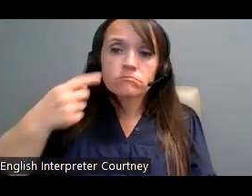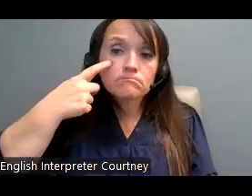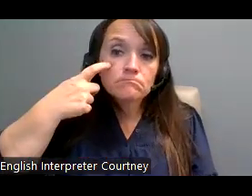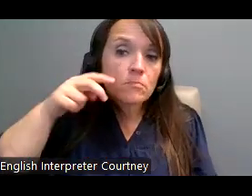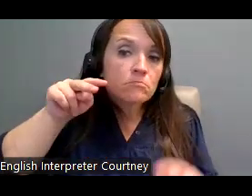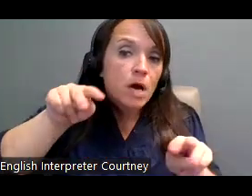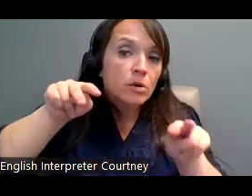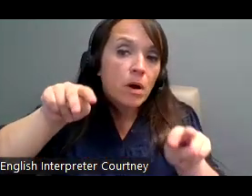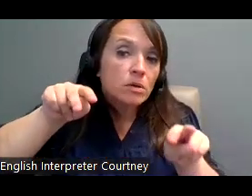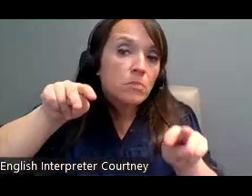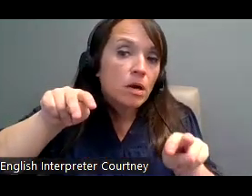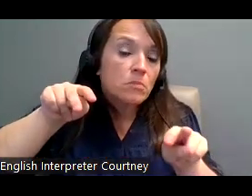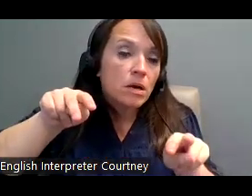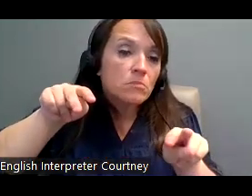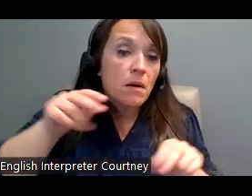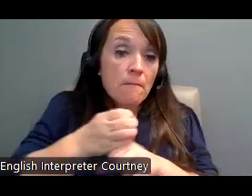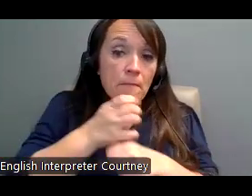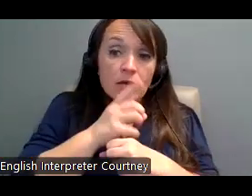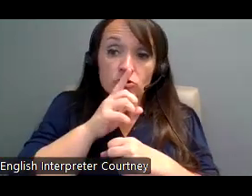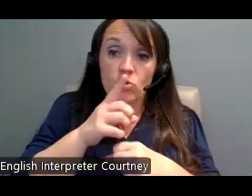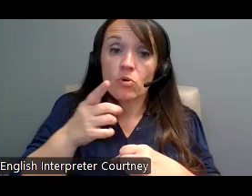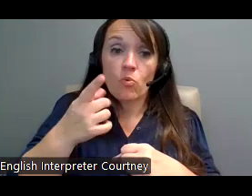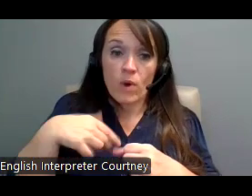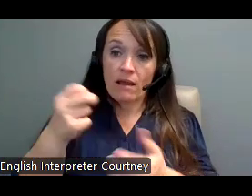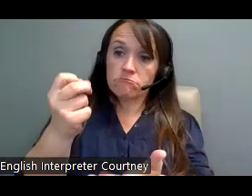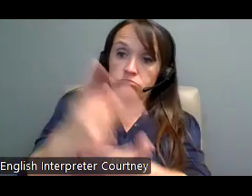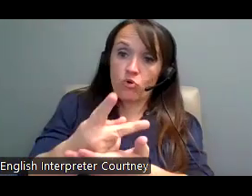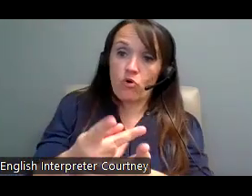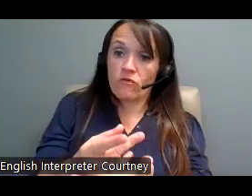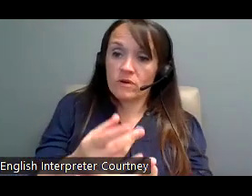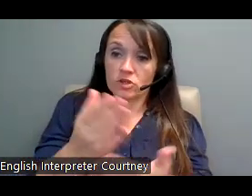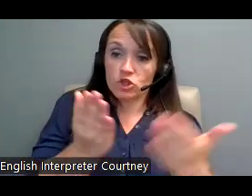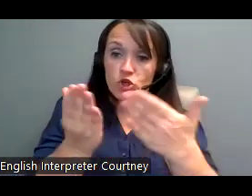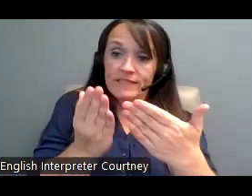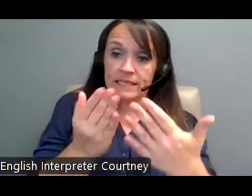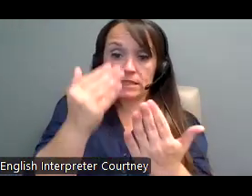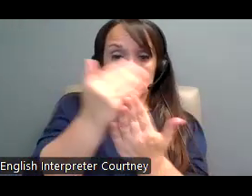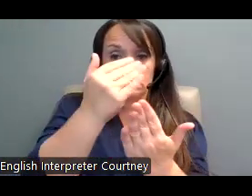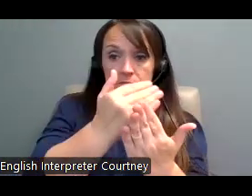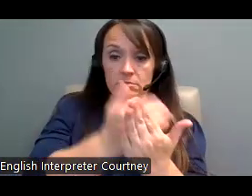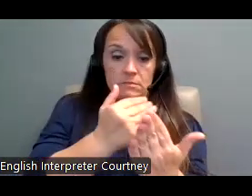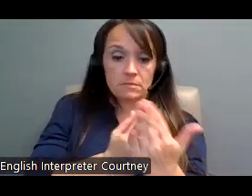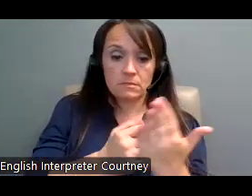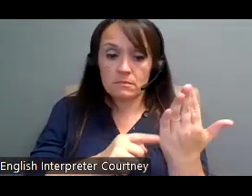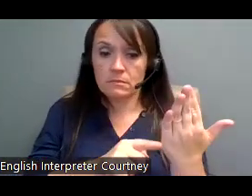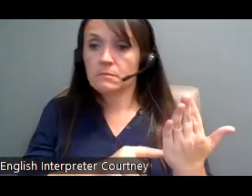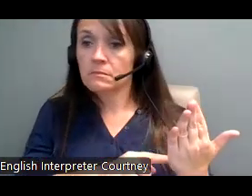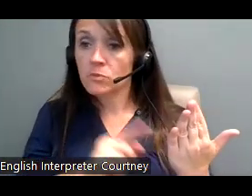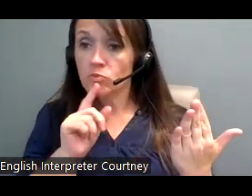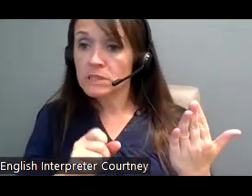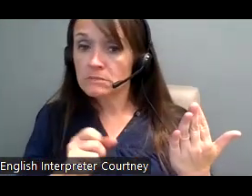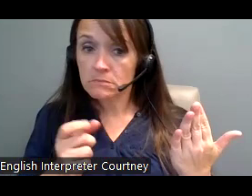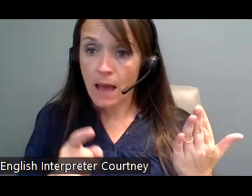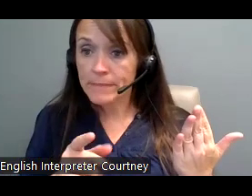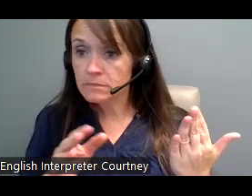that all the services that we are authorizing for the client are tailored to their needs.